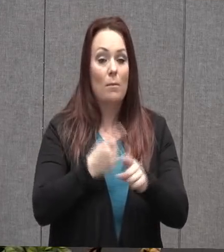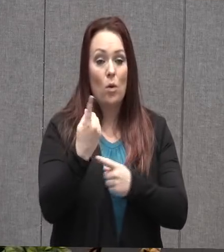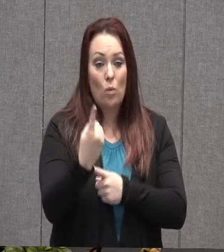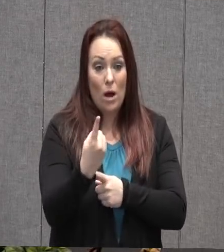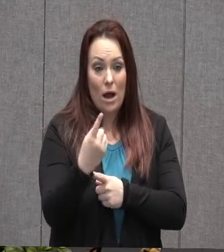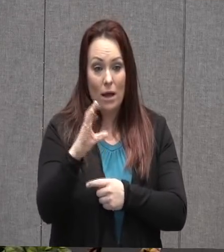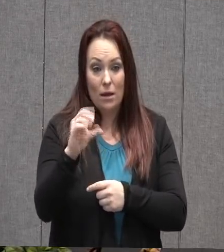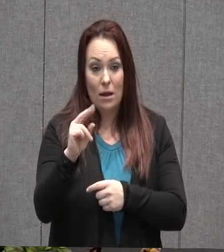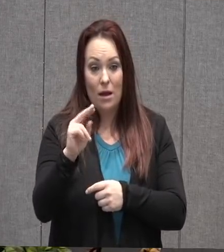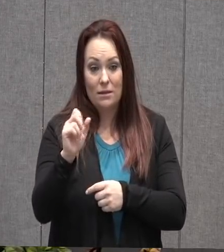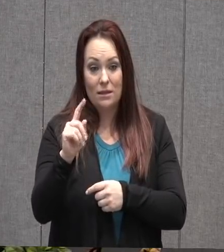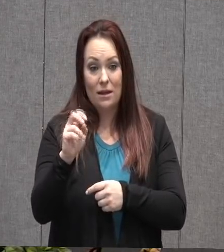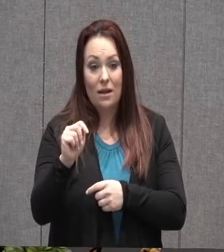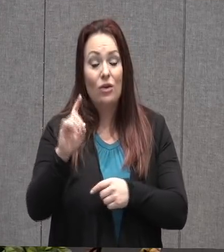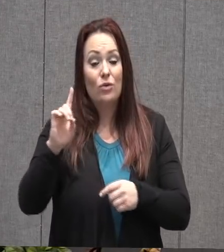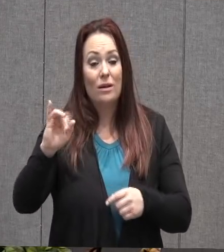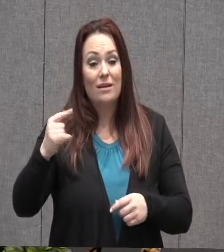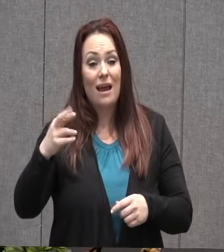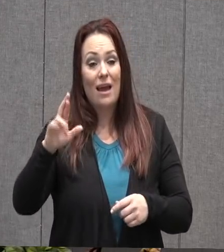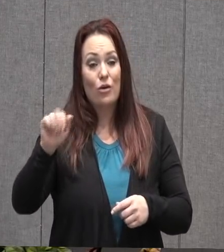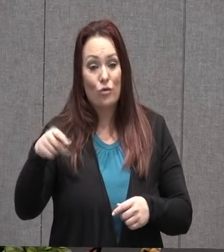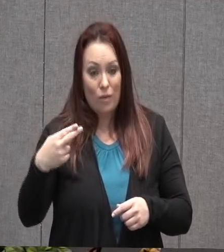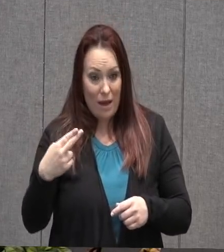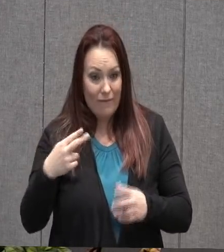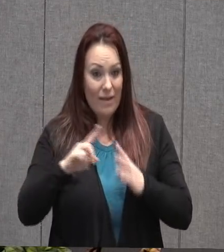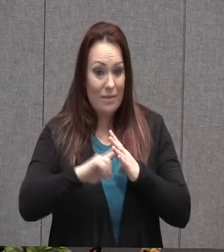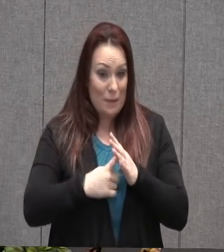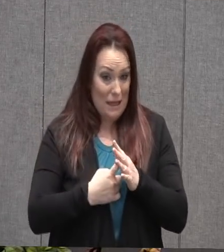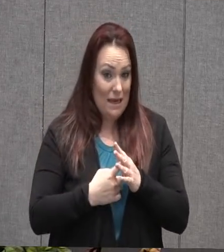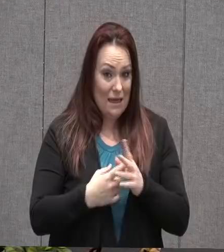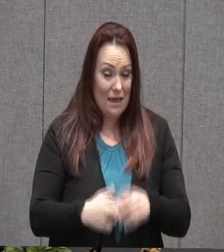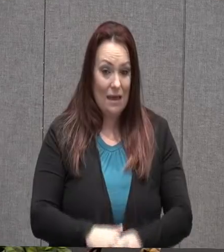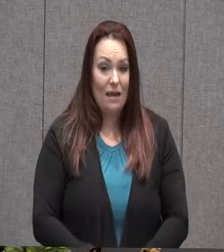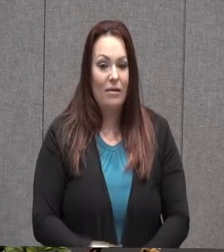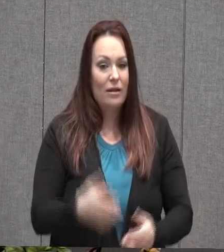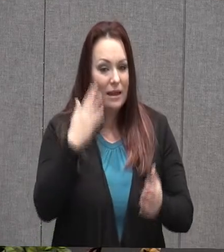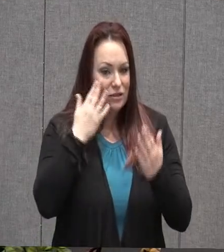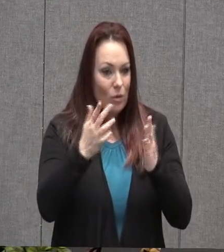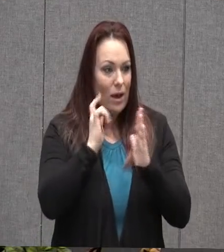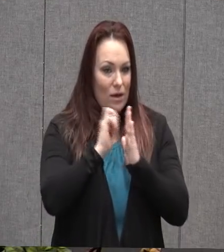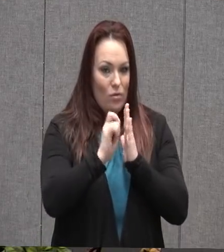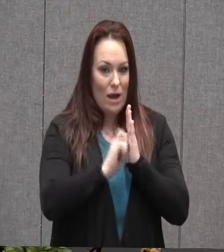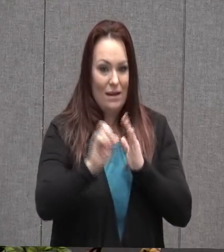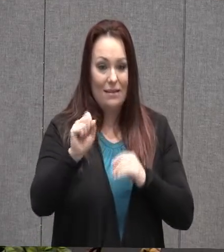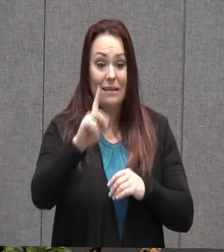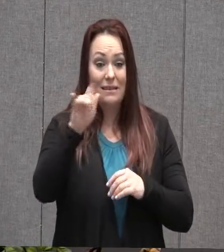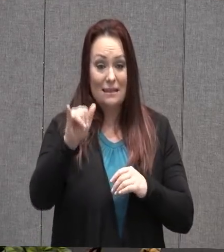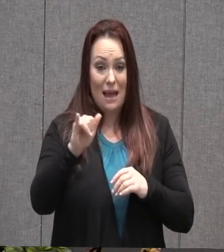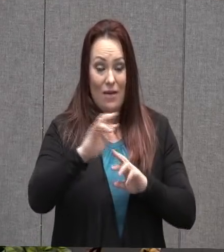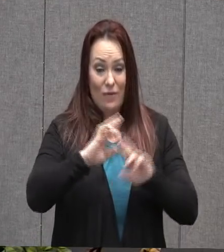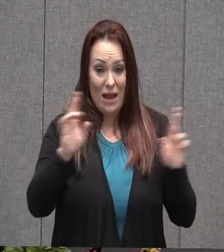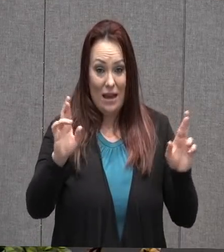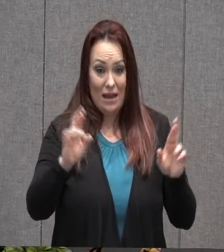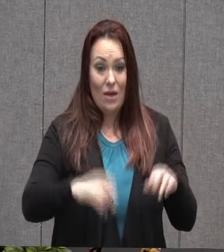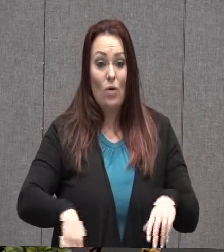to a digraph at the beginning. So let's skywrite this word, starting with s.